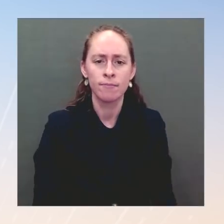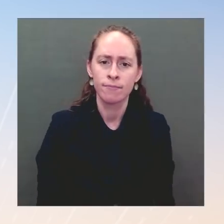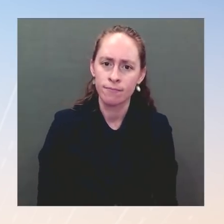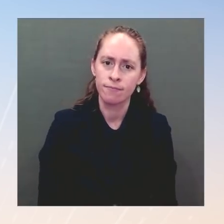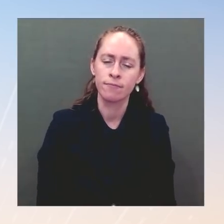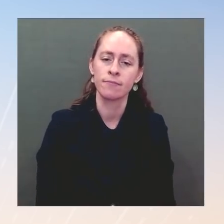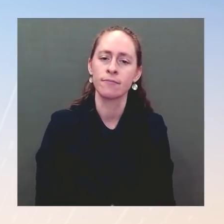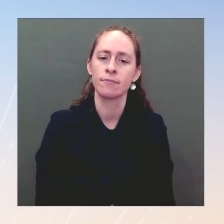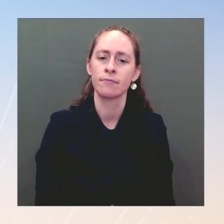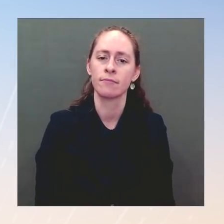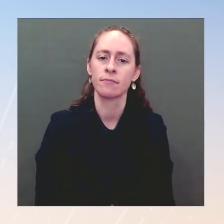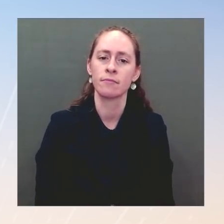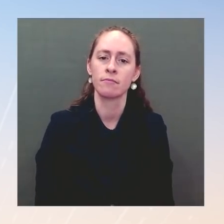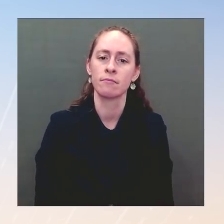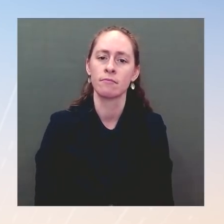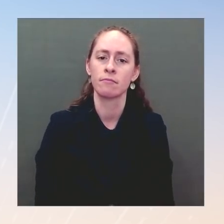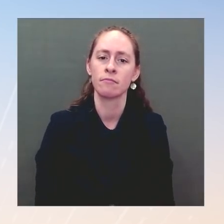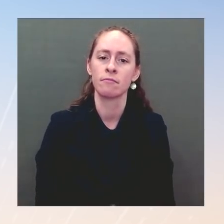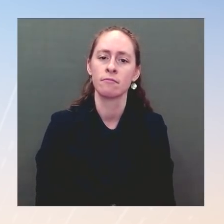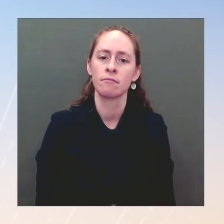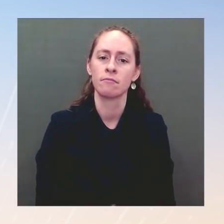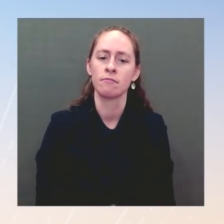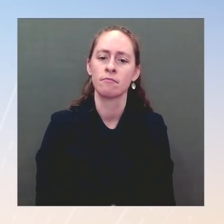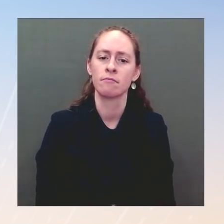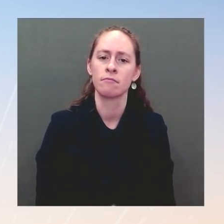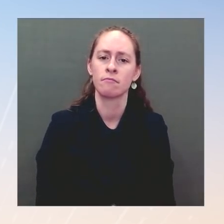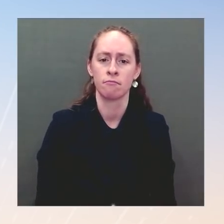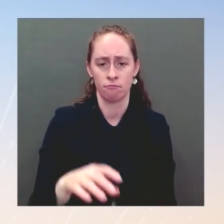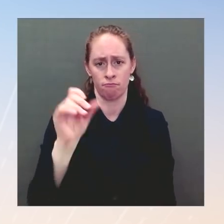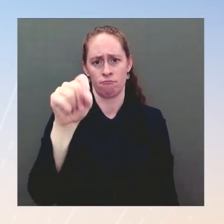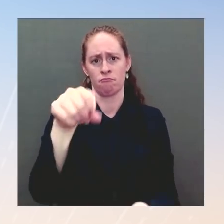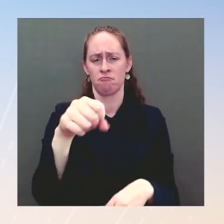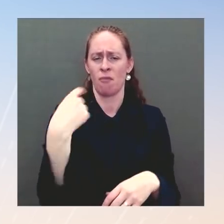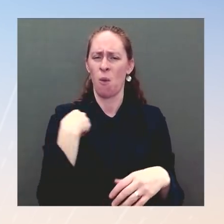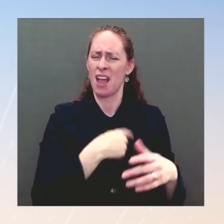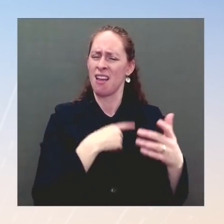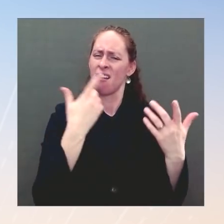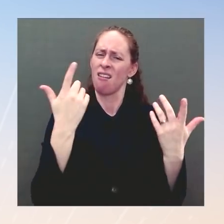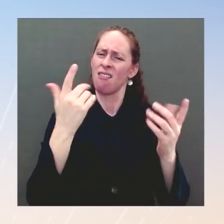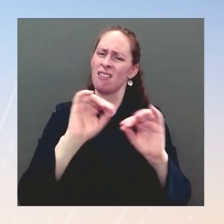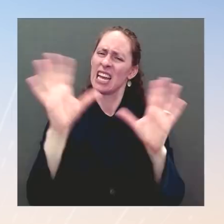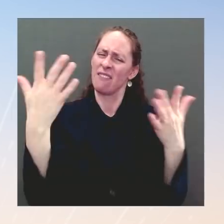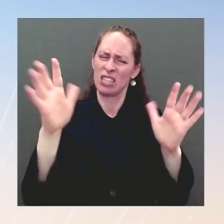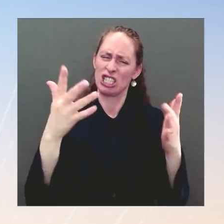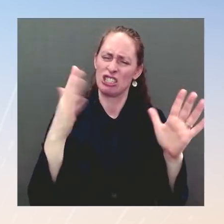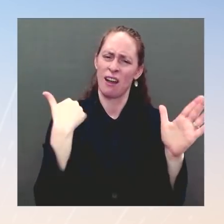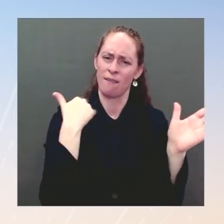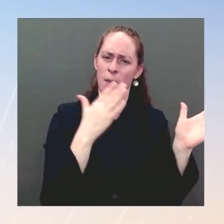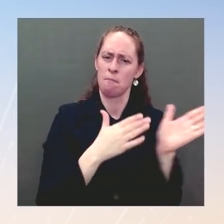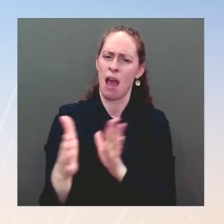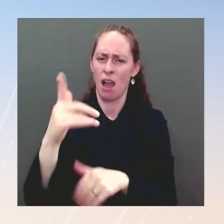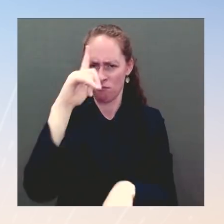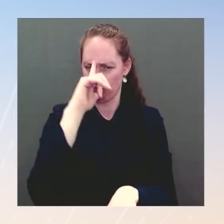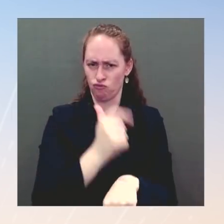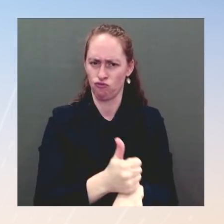that we believe that President Putin has been implementing over the course of the last several weeks, if not longer.